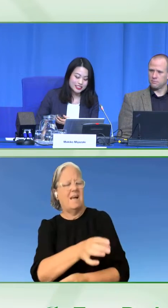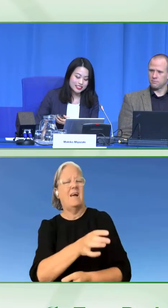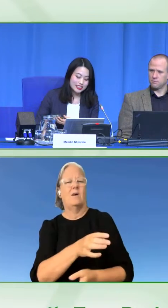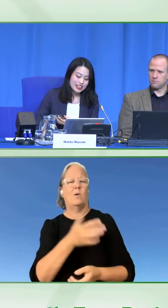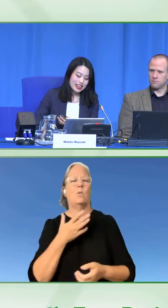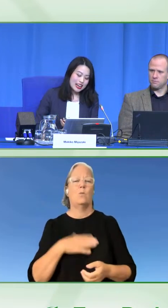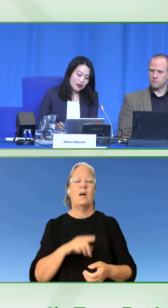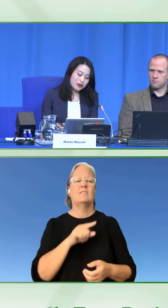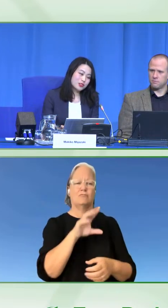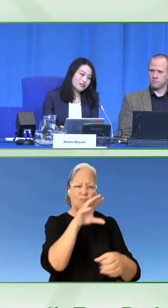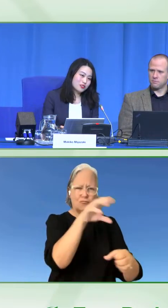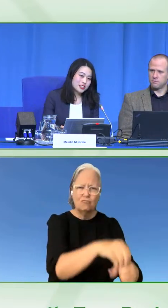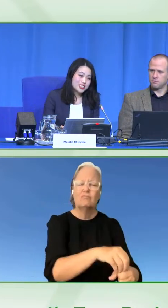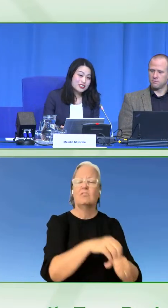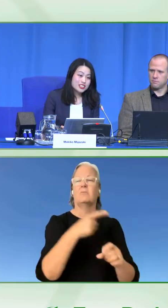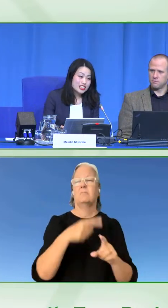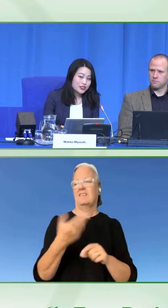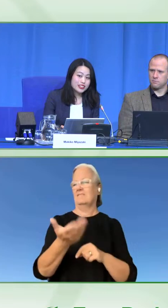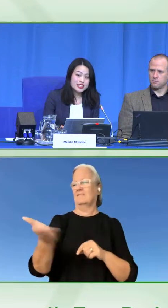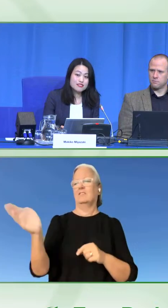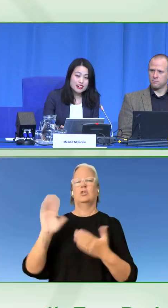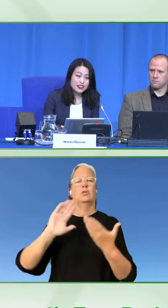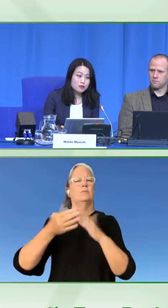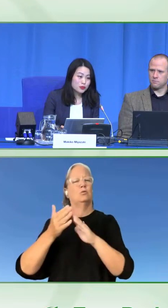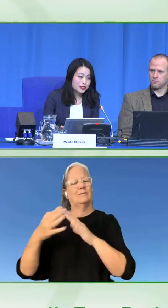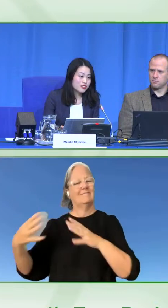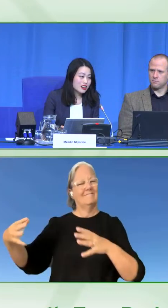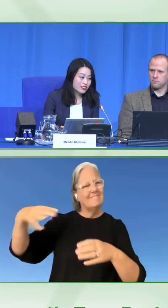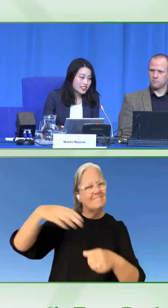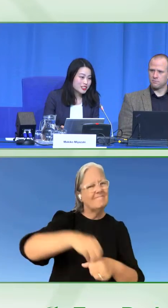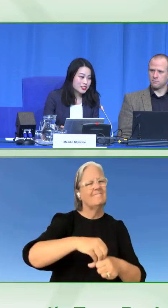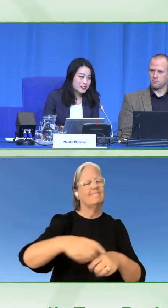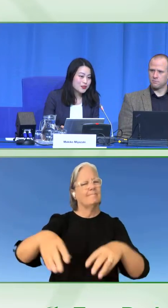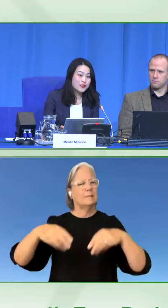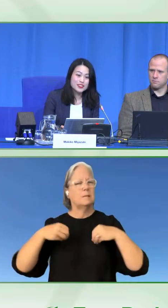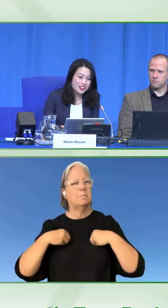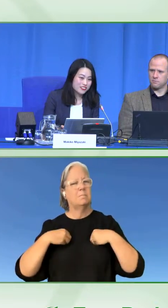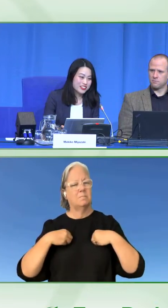where everyone can take on challenges.